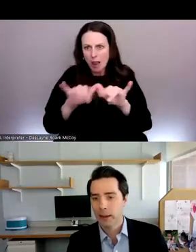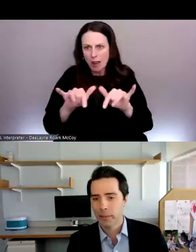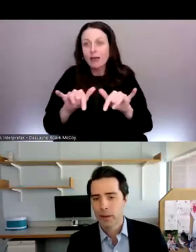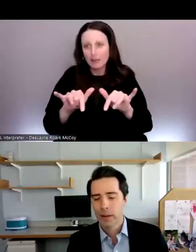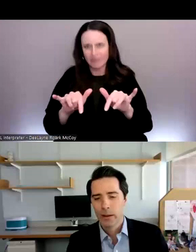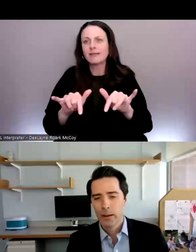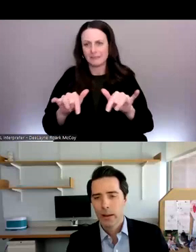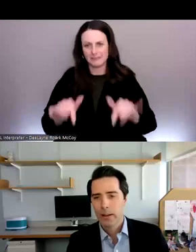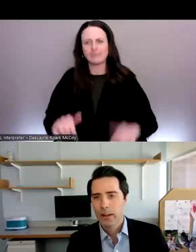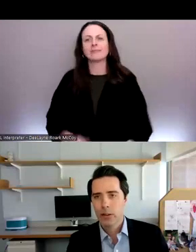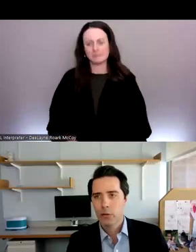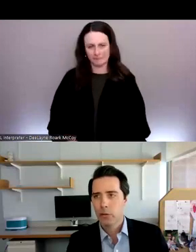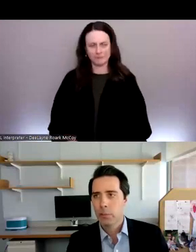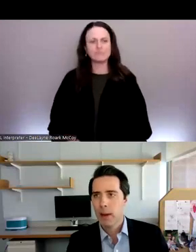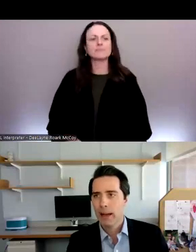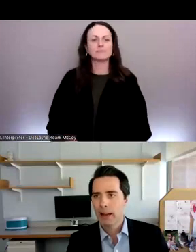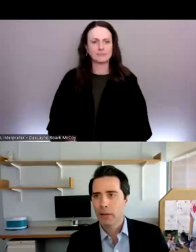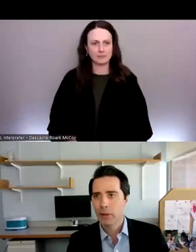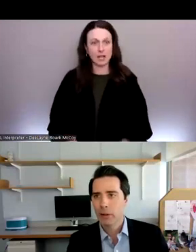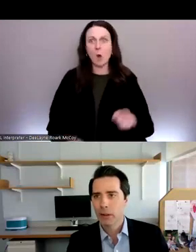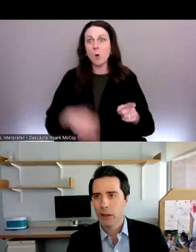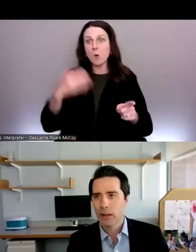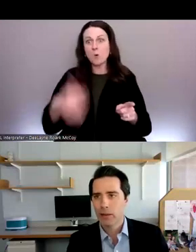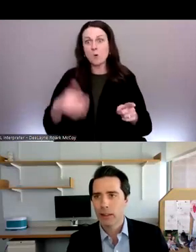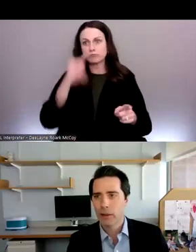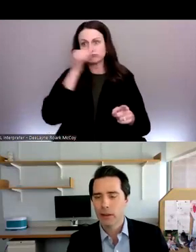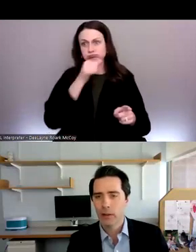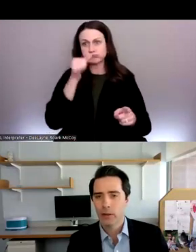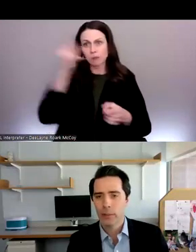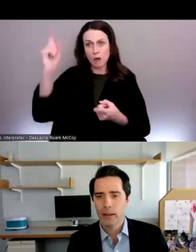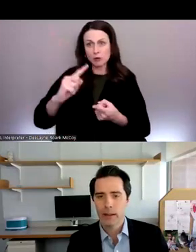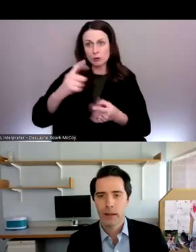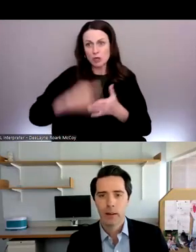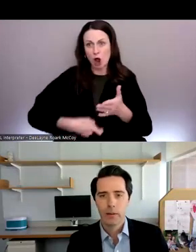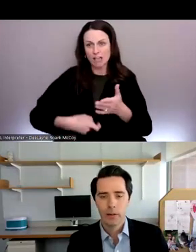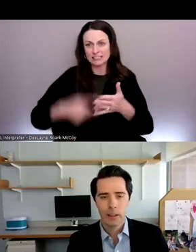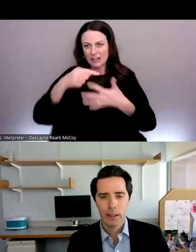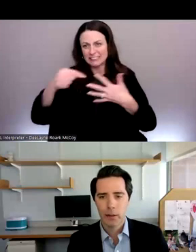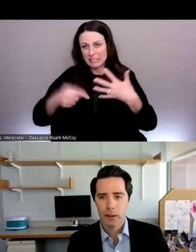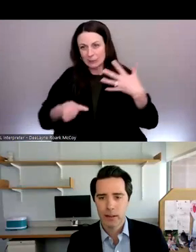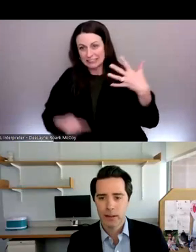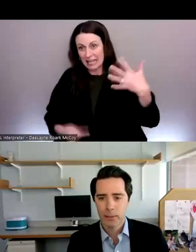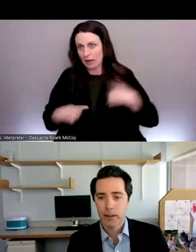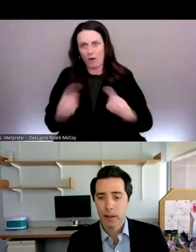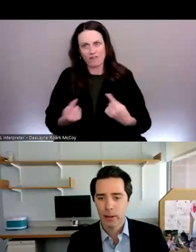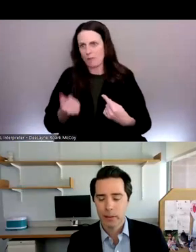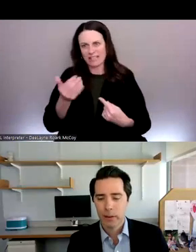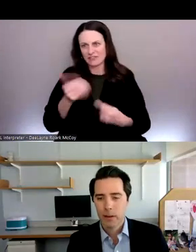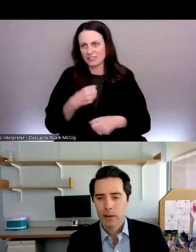time and this is dramatically reduced the cost of sequencing over the past 15